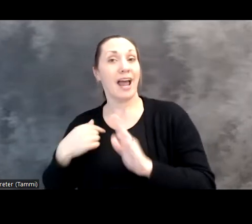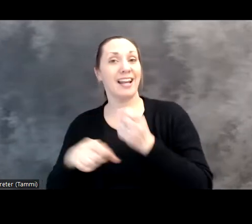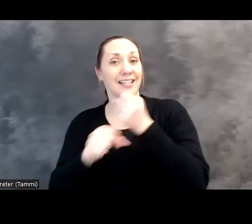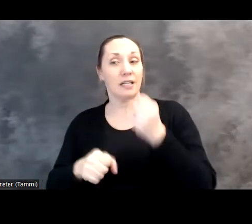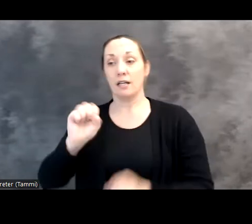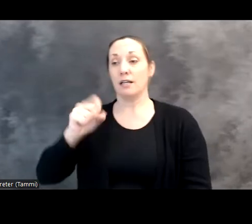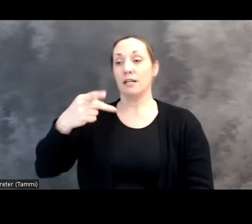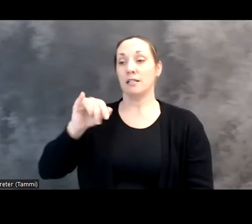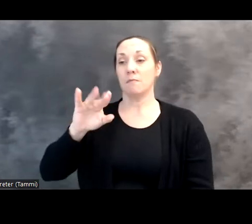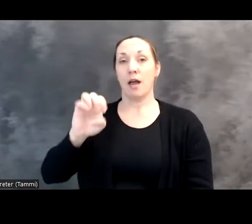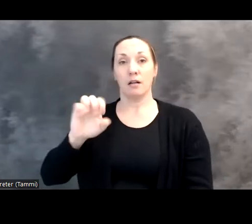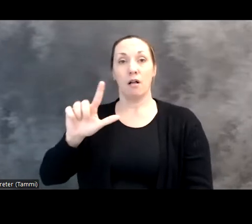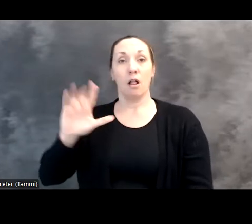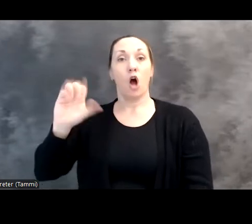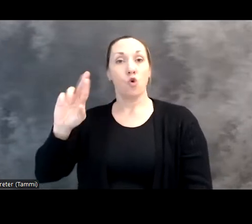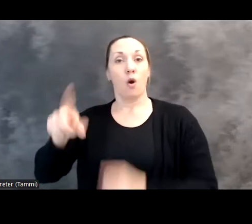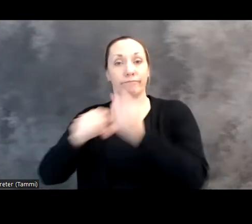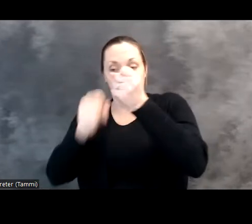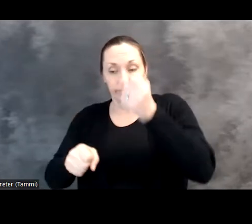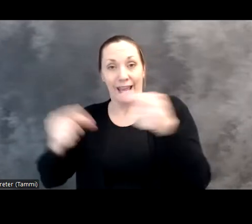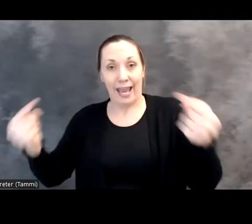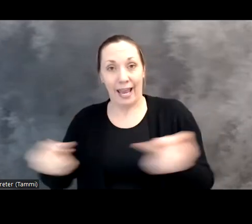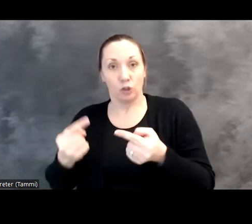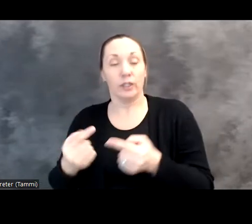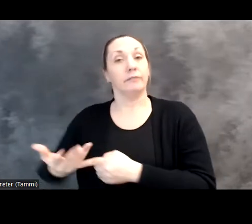research projects. As well, my background